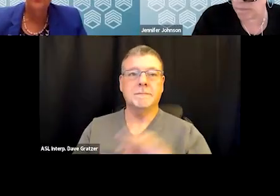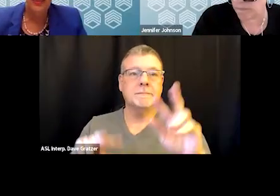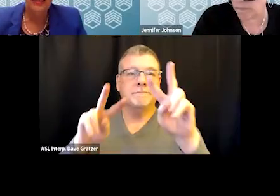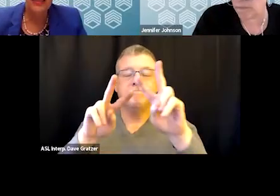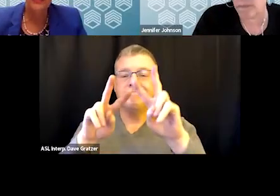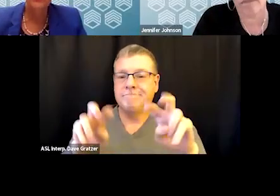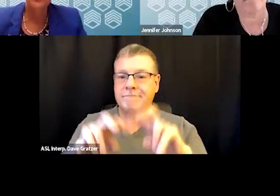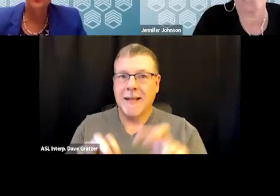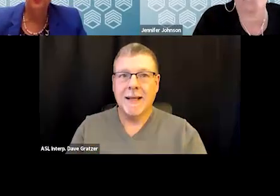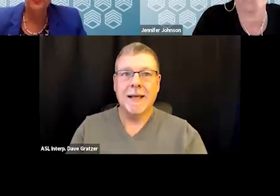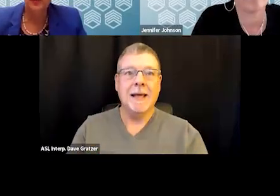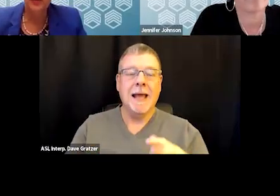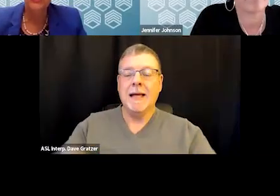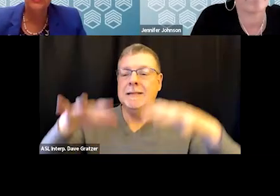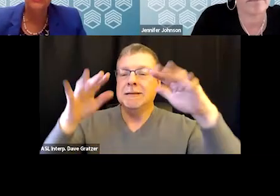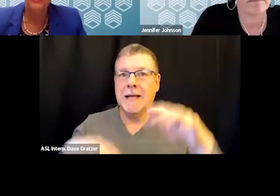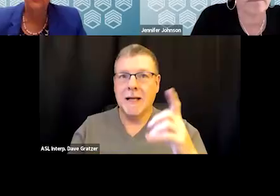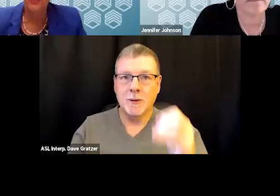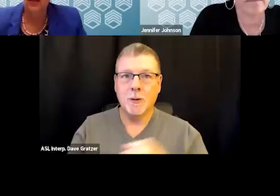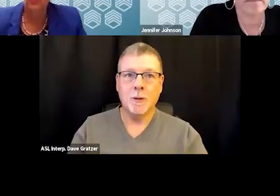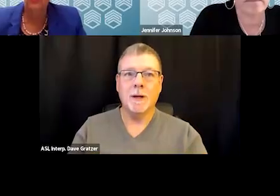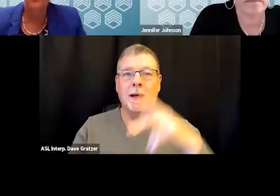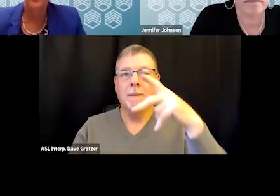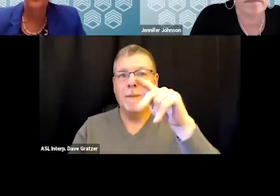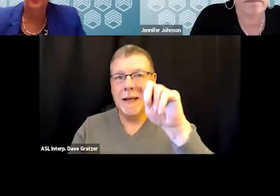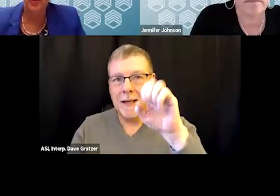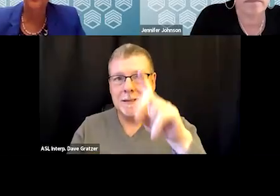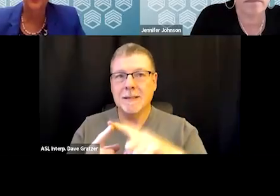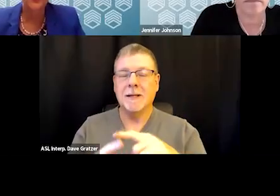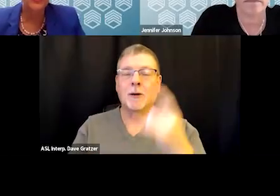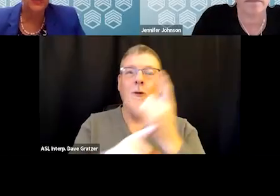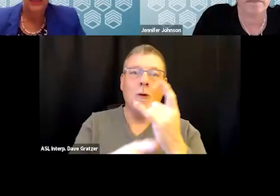um, anxiety disorders, the PTSD, the alcohol abuse, drug abuse.